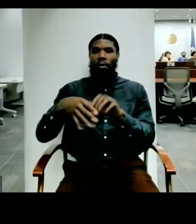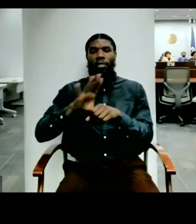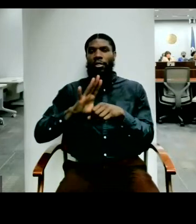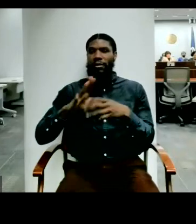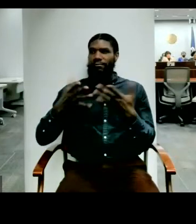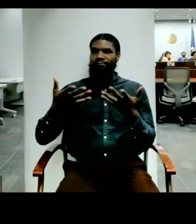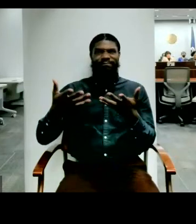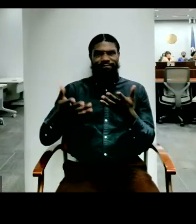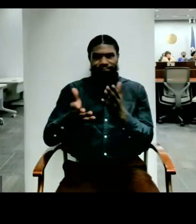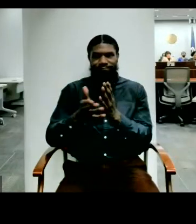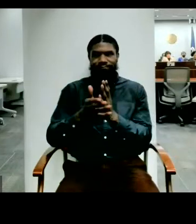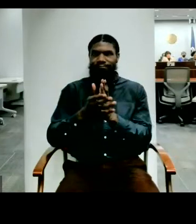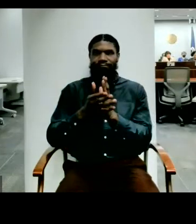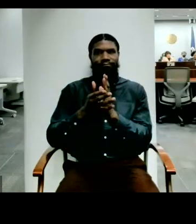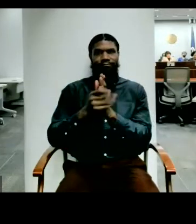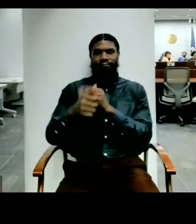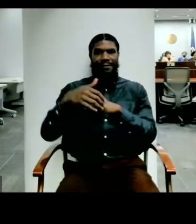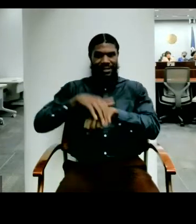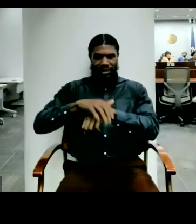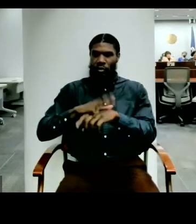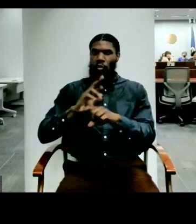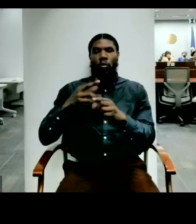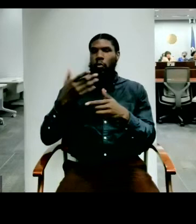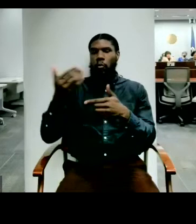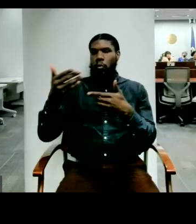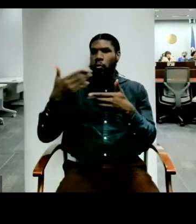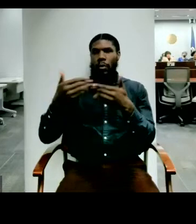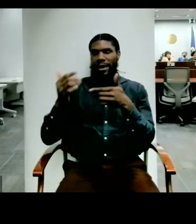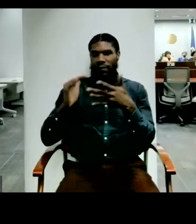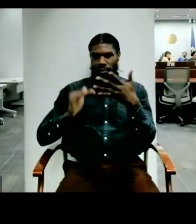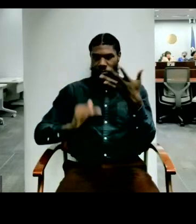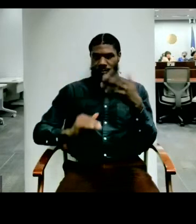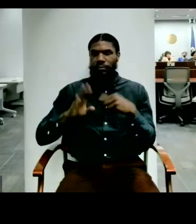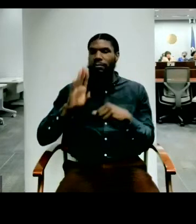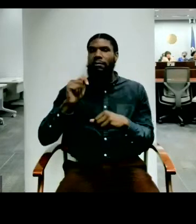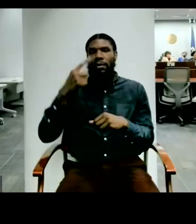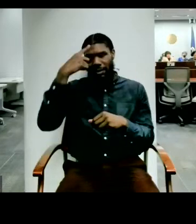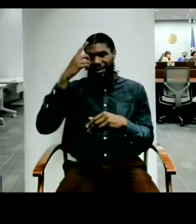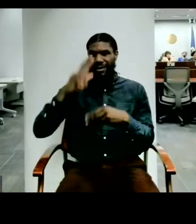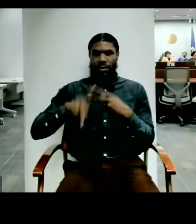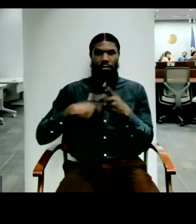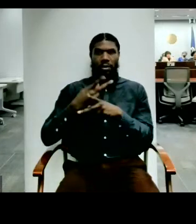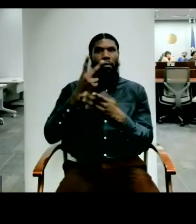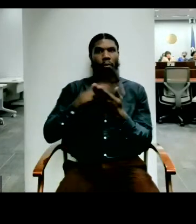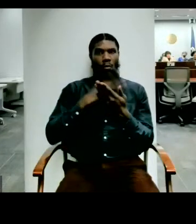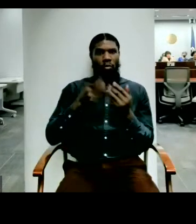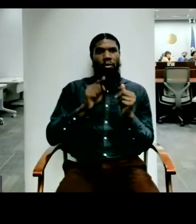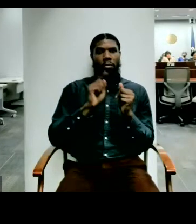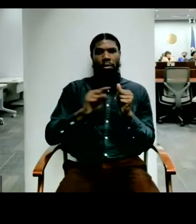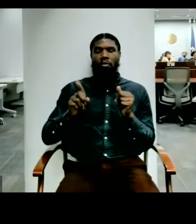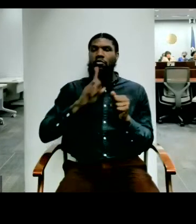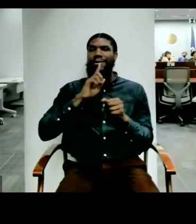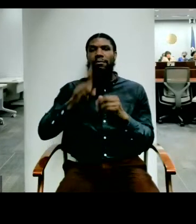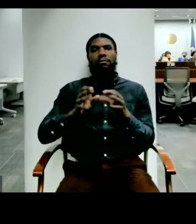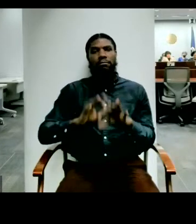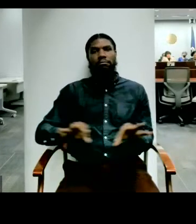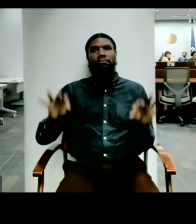or, you know, whatever else. I think that those kinds of programs are very, very important and